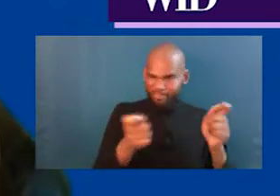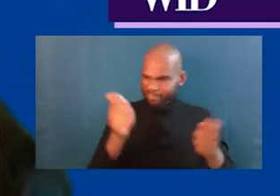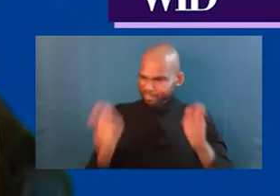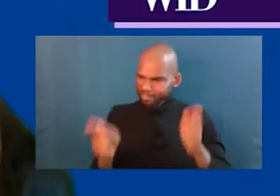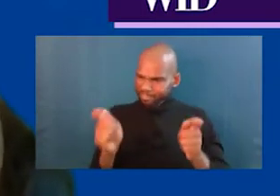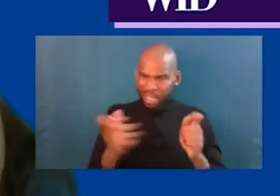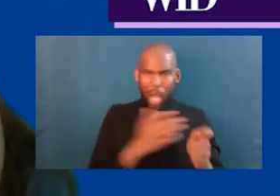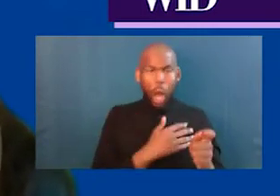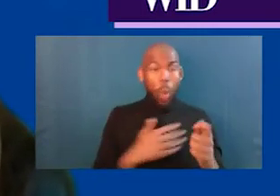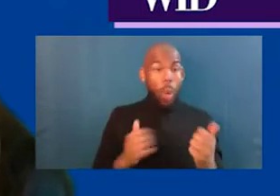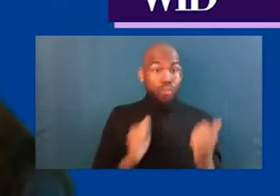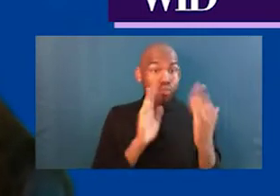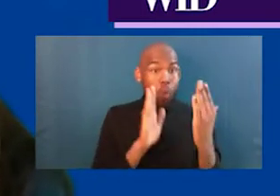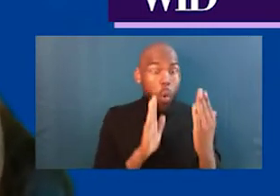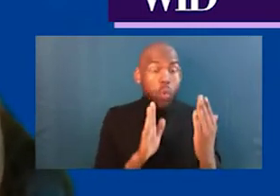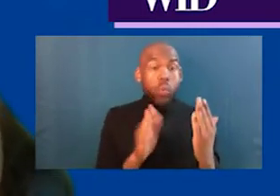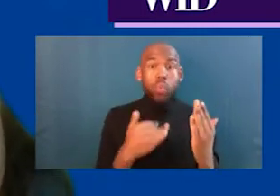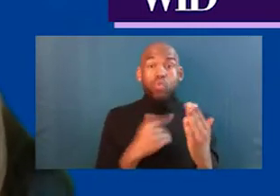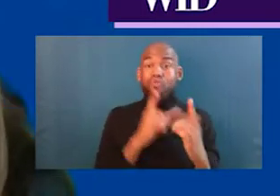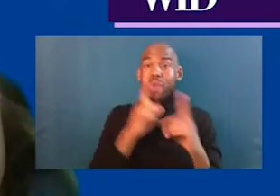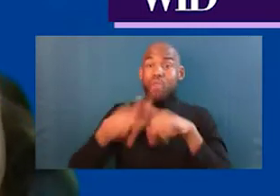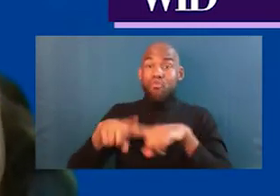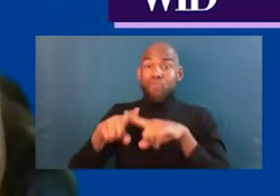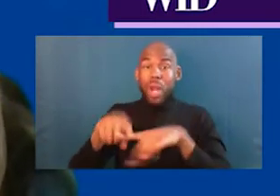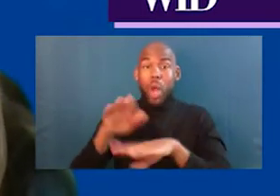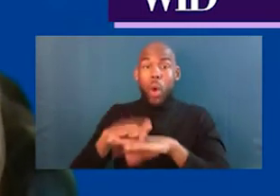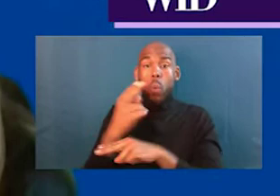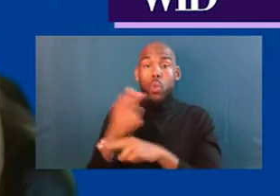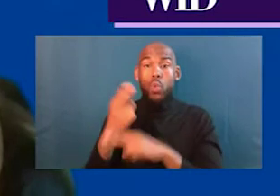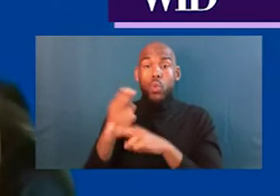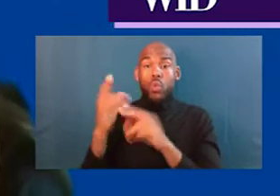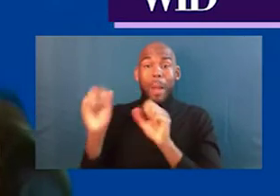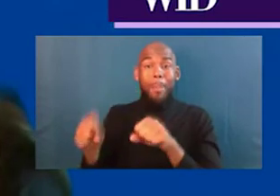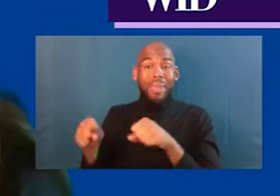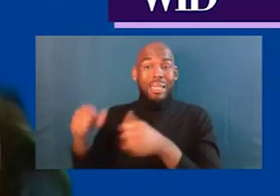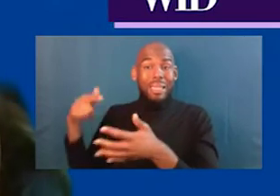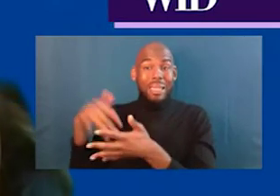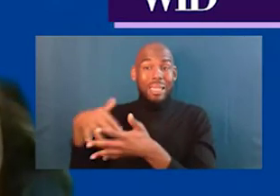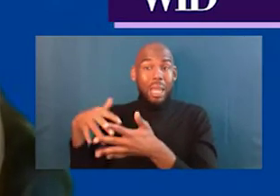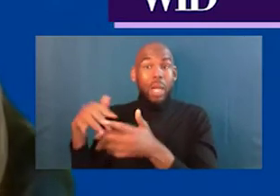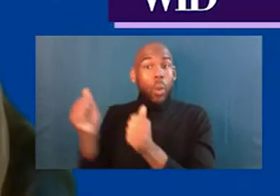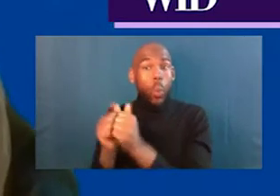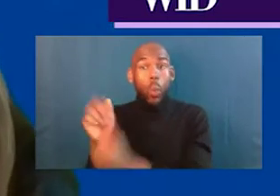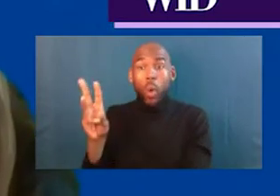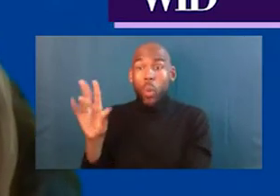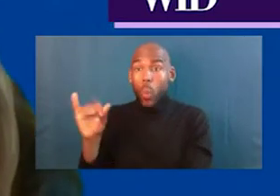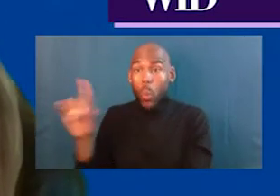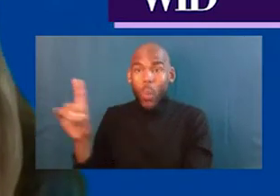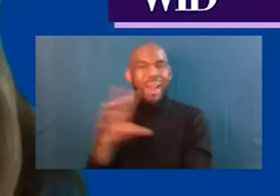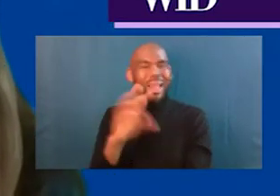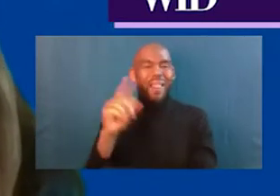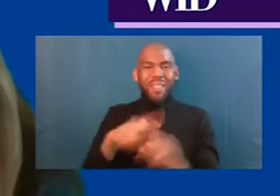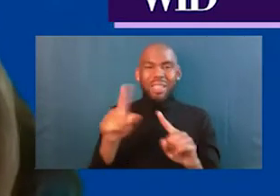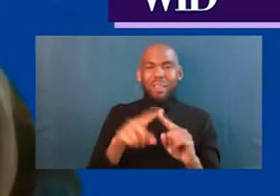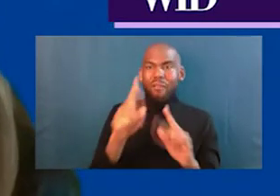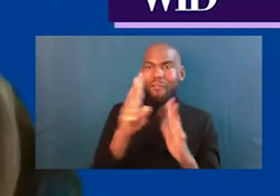we really relied on the usability studies that we had done with WID and the videos showing the struggles.